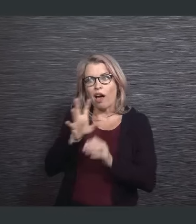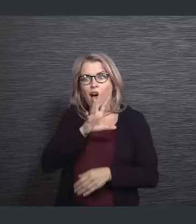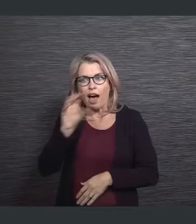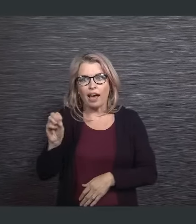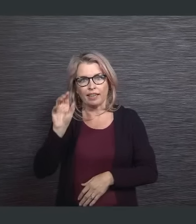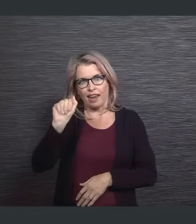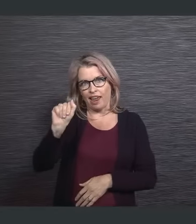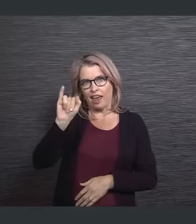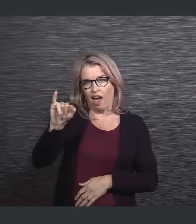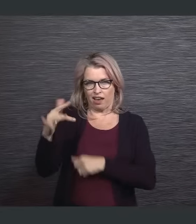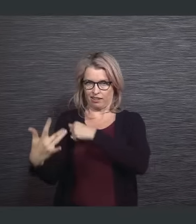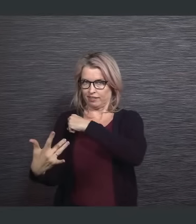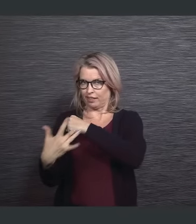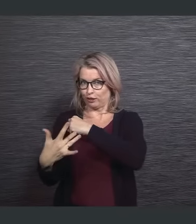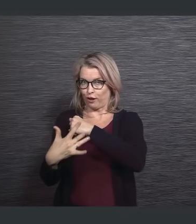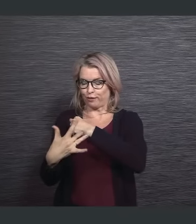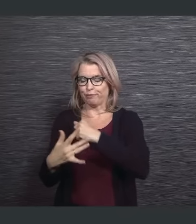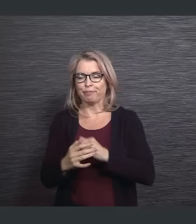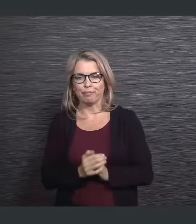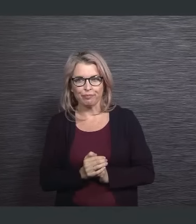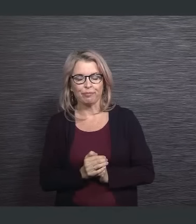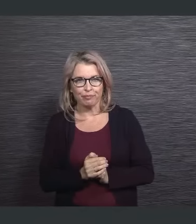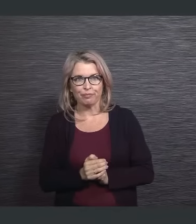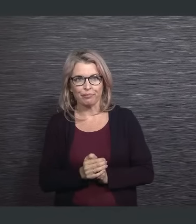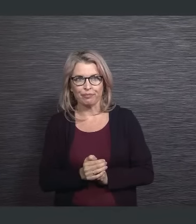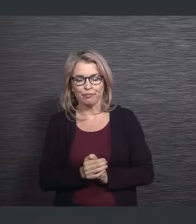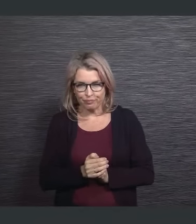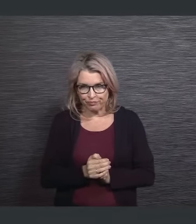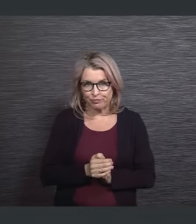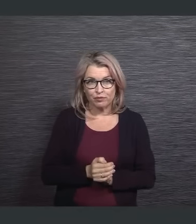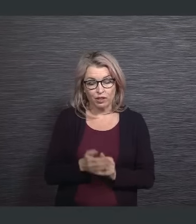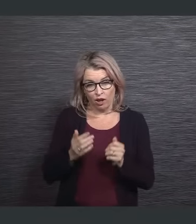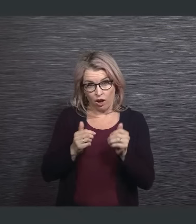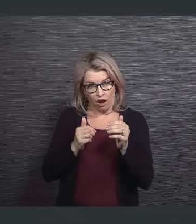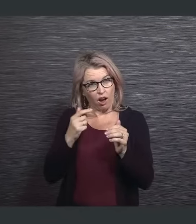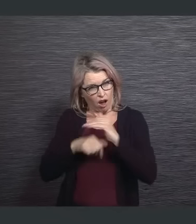technologies. Following this prototype, we will further